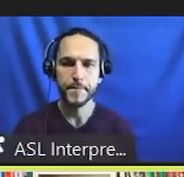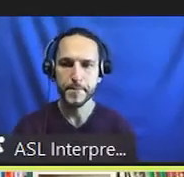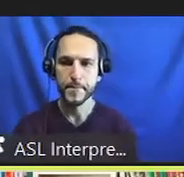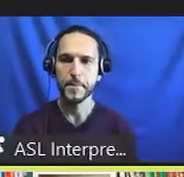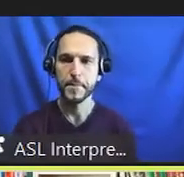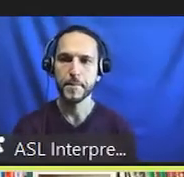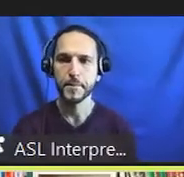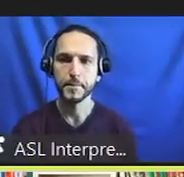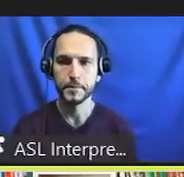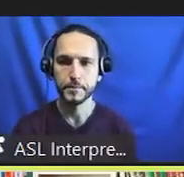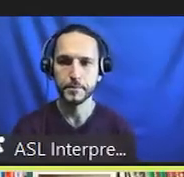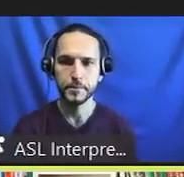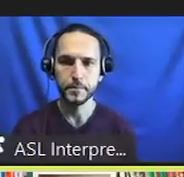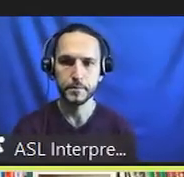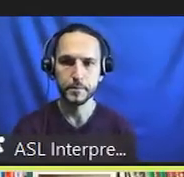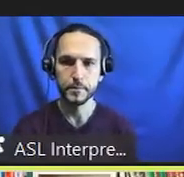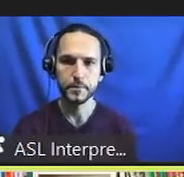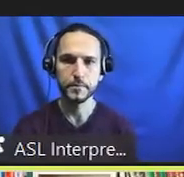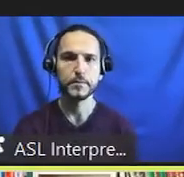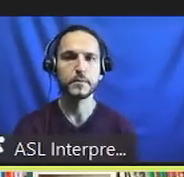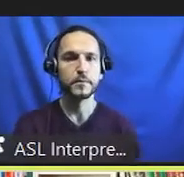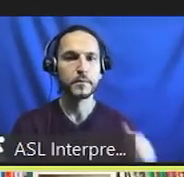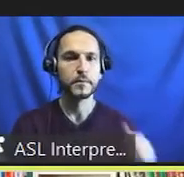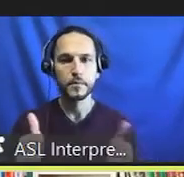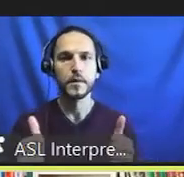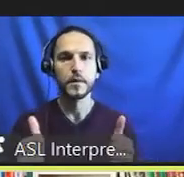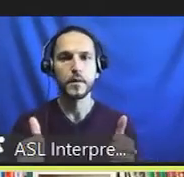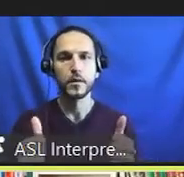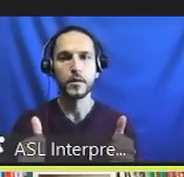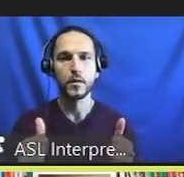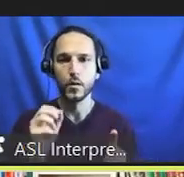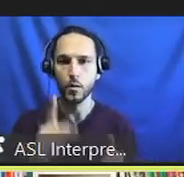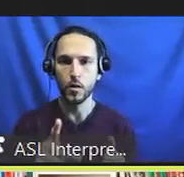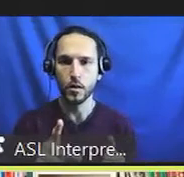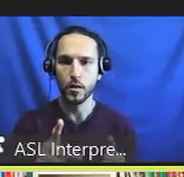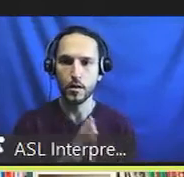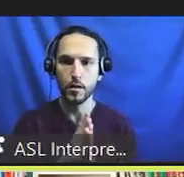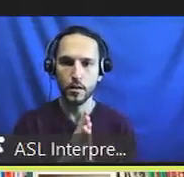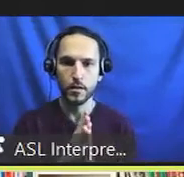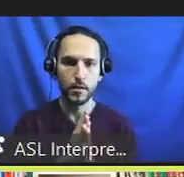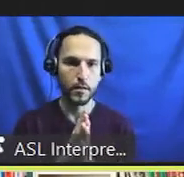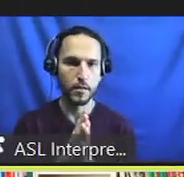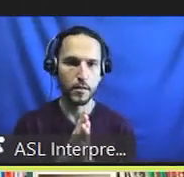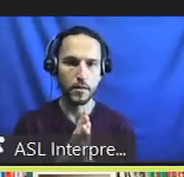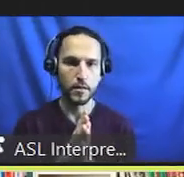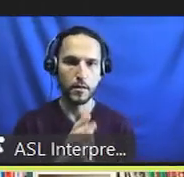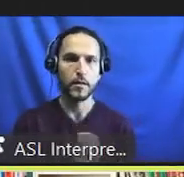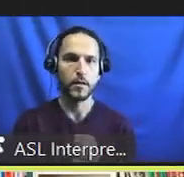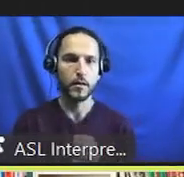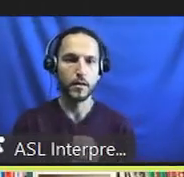All right, well, I don't see any coming in,